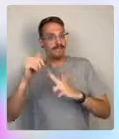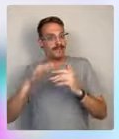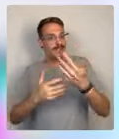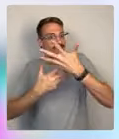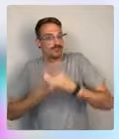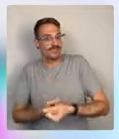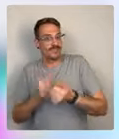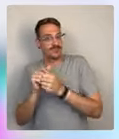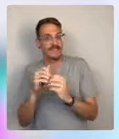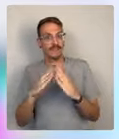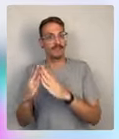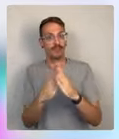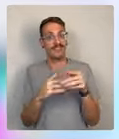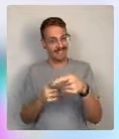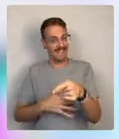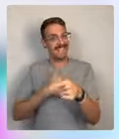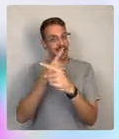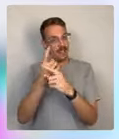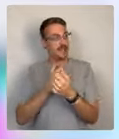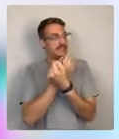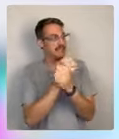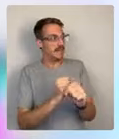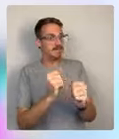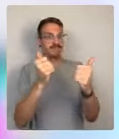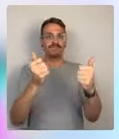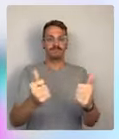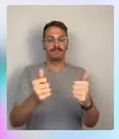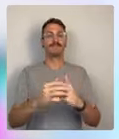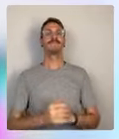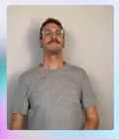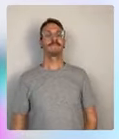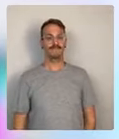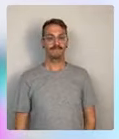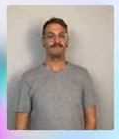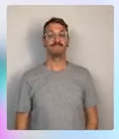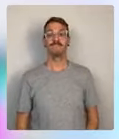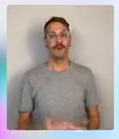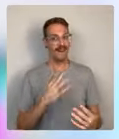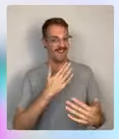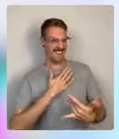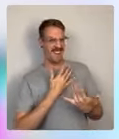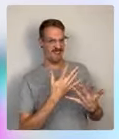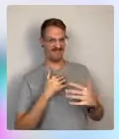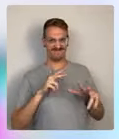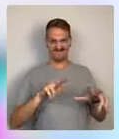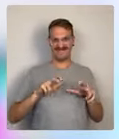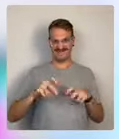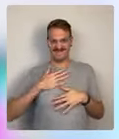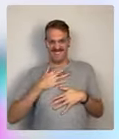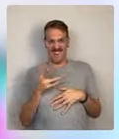are so integral to building that trust with the community and making sure that they feel like they're in safe hands.